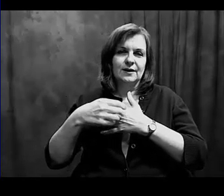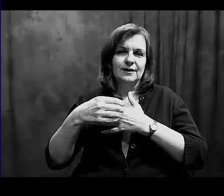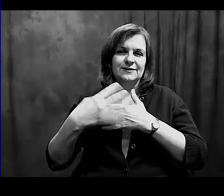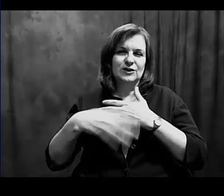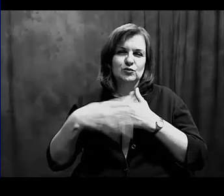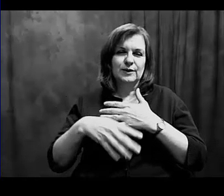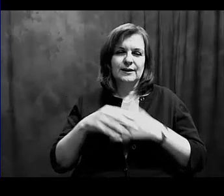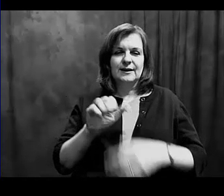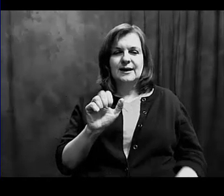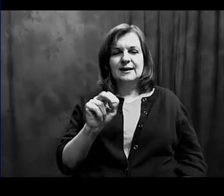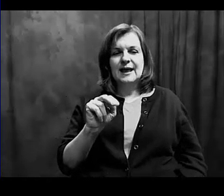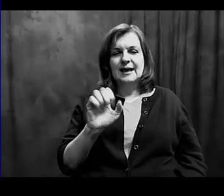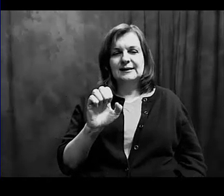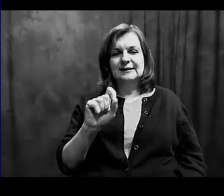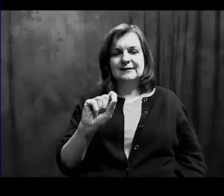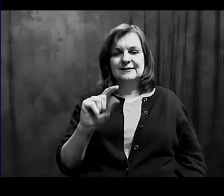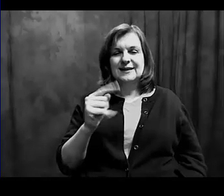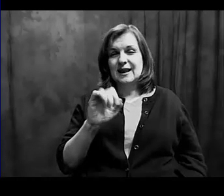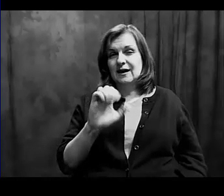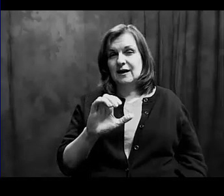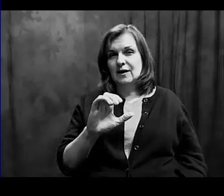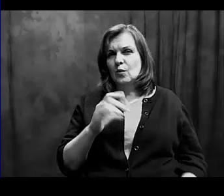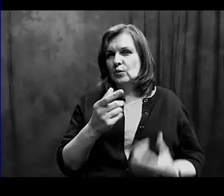what does anesthesia do??